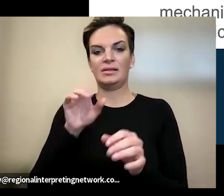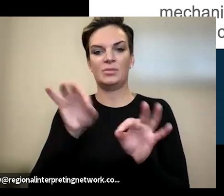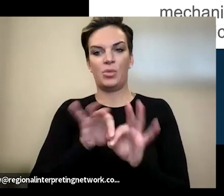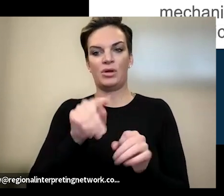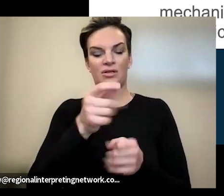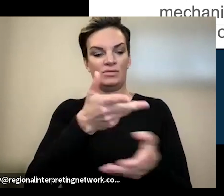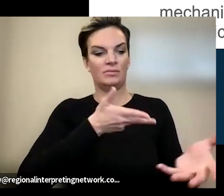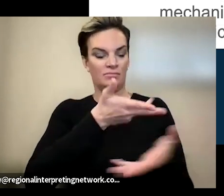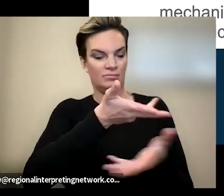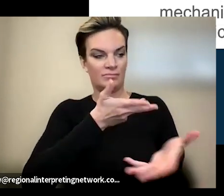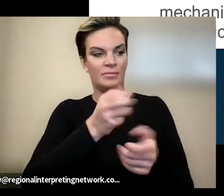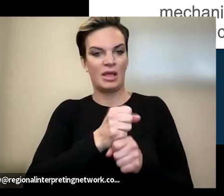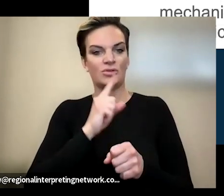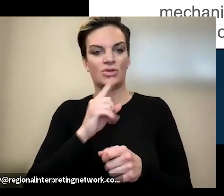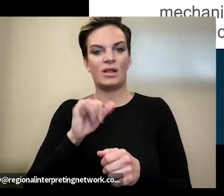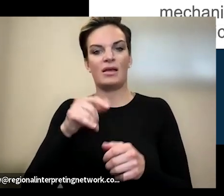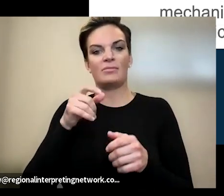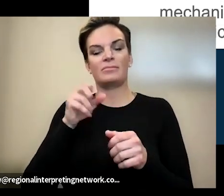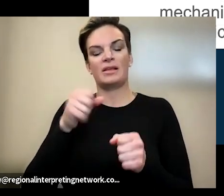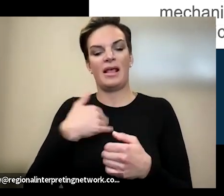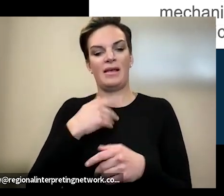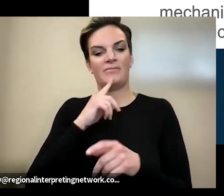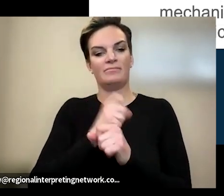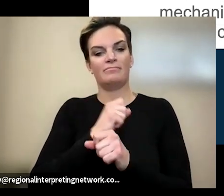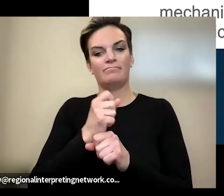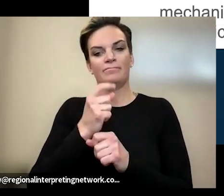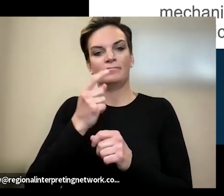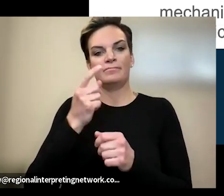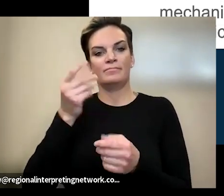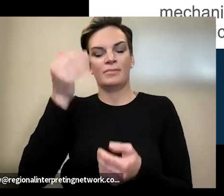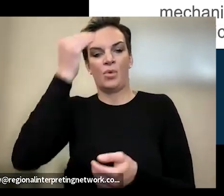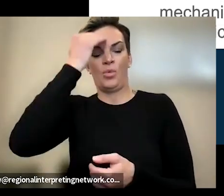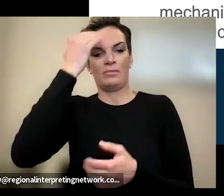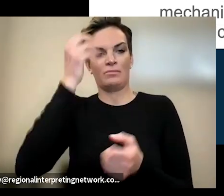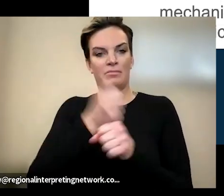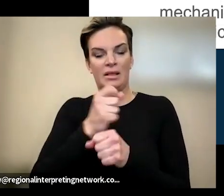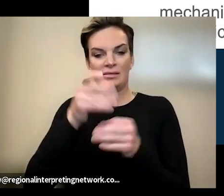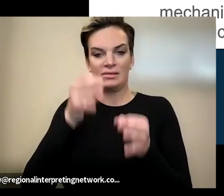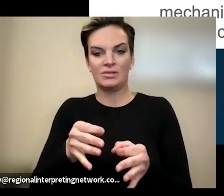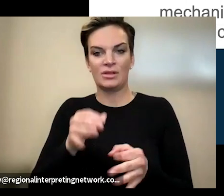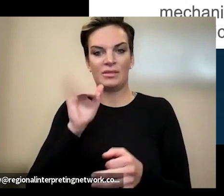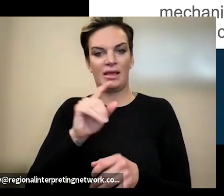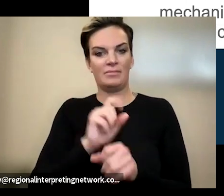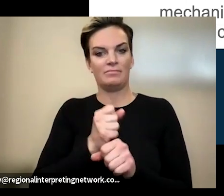decisions and being an autonomous patient. So, what I would recommend before going into um